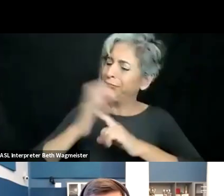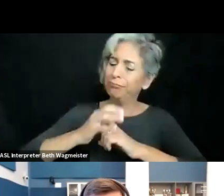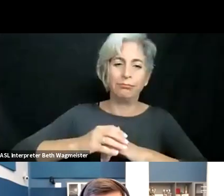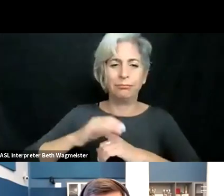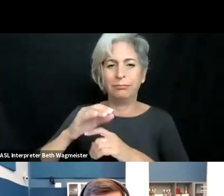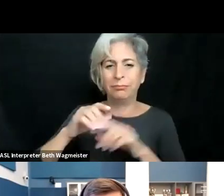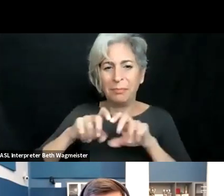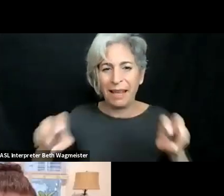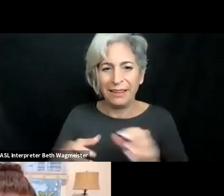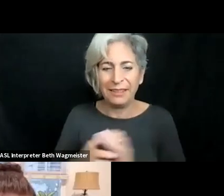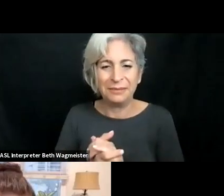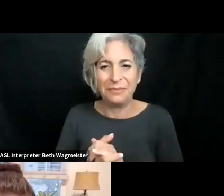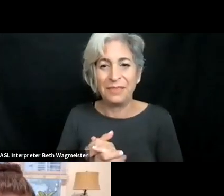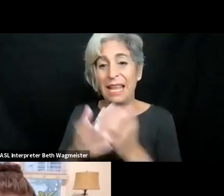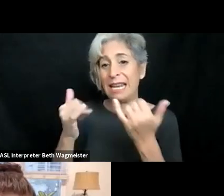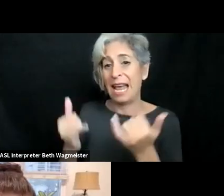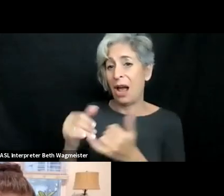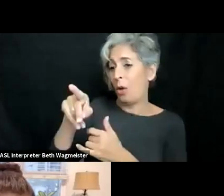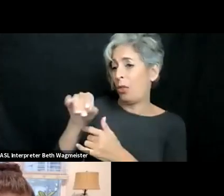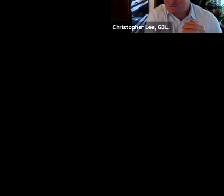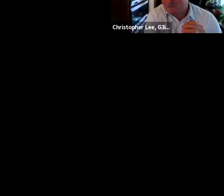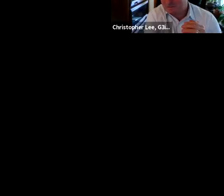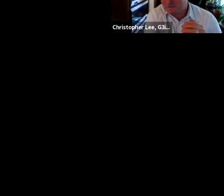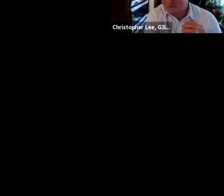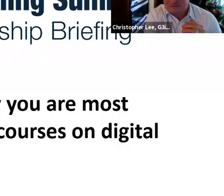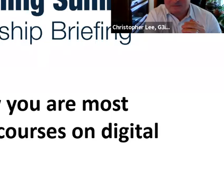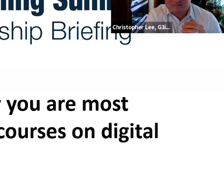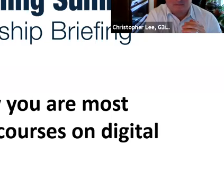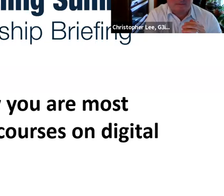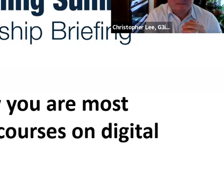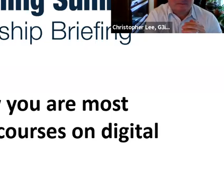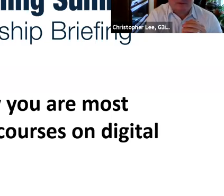Klaus and team, so much, excellent, excellent panel. And we're going